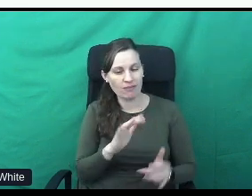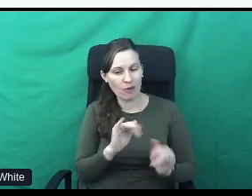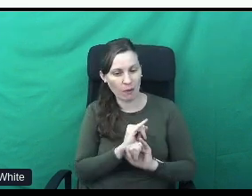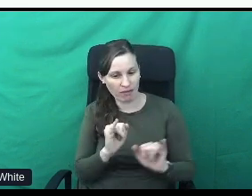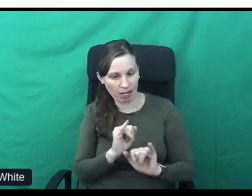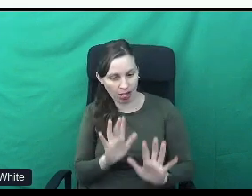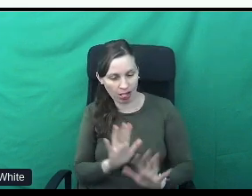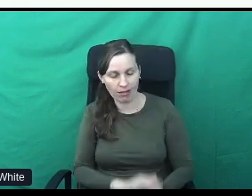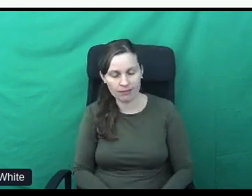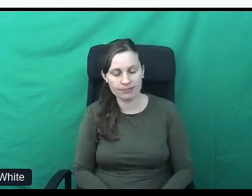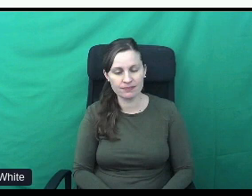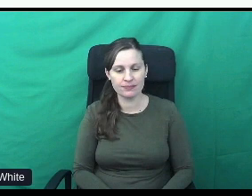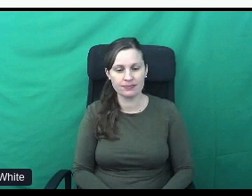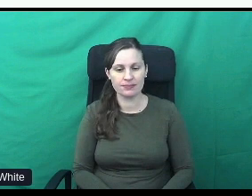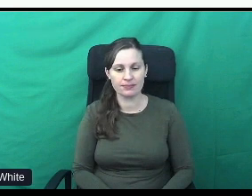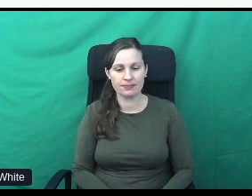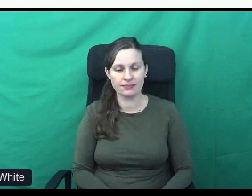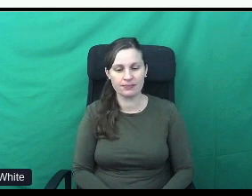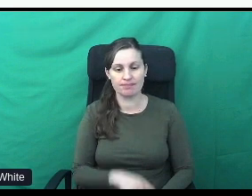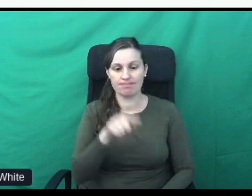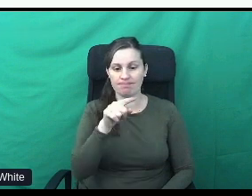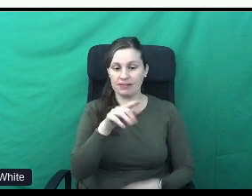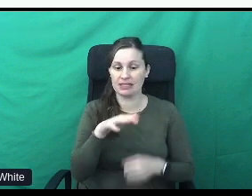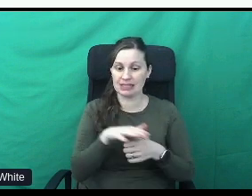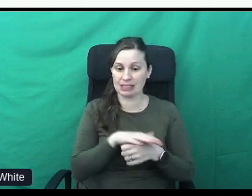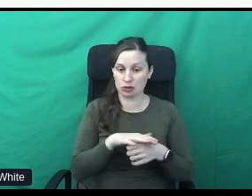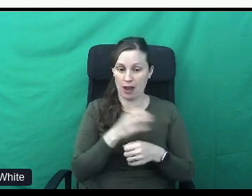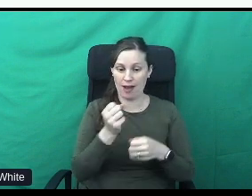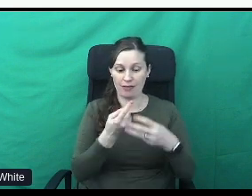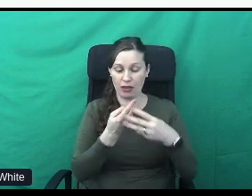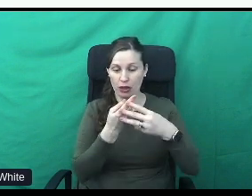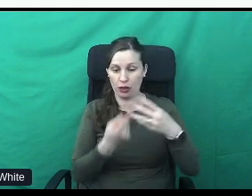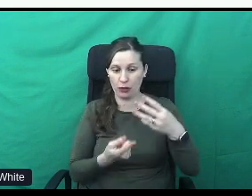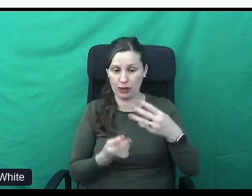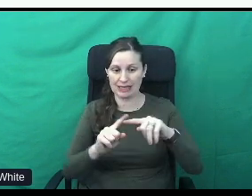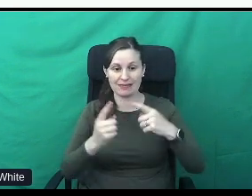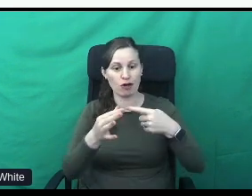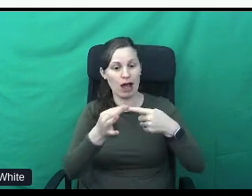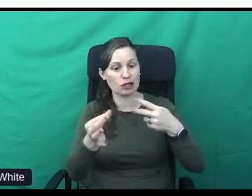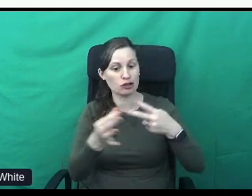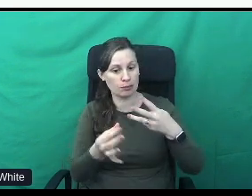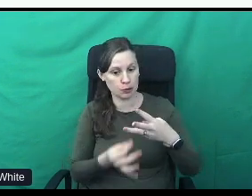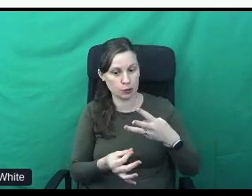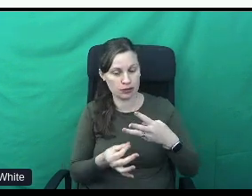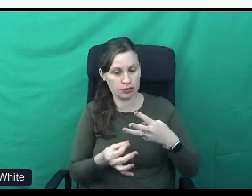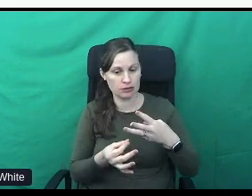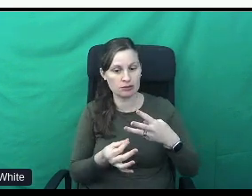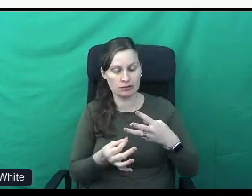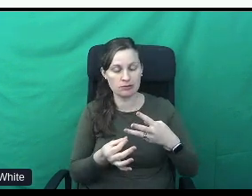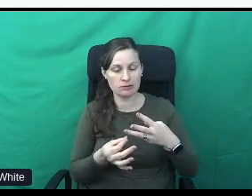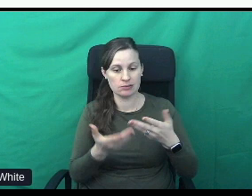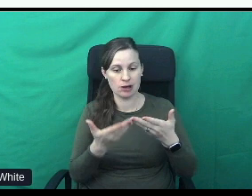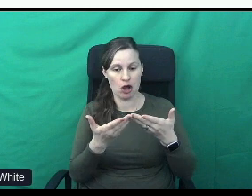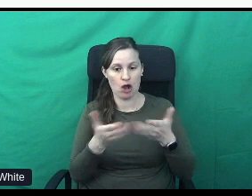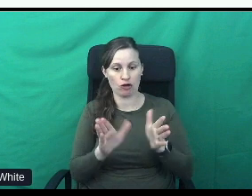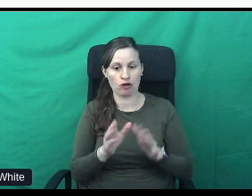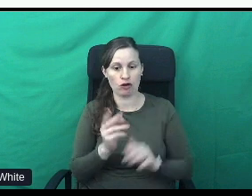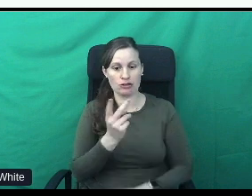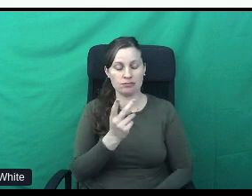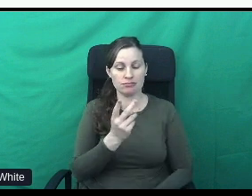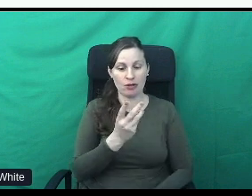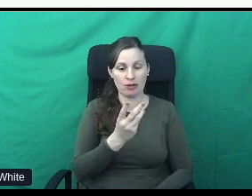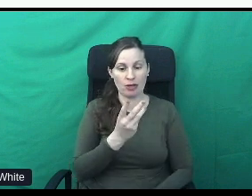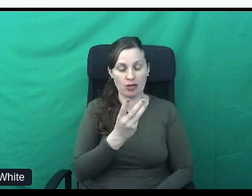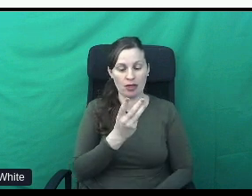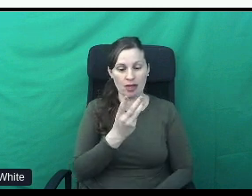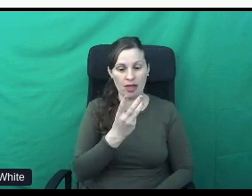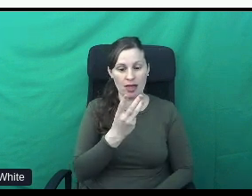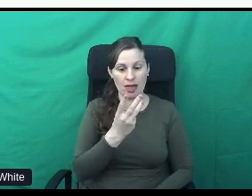So in this case, we've got three different attributes spread across three nested divs.